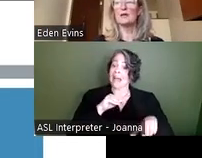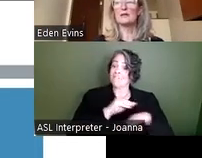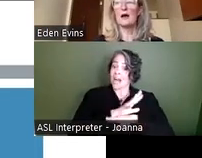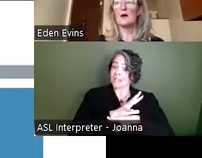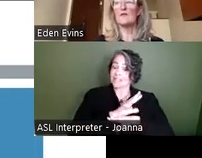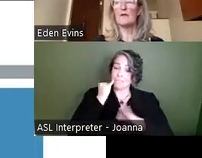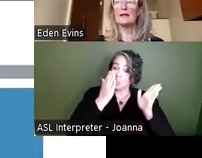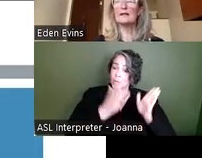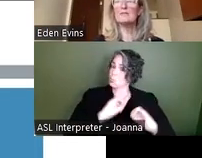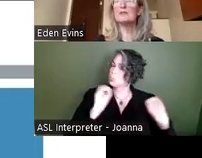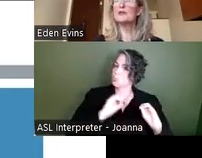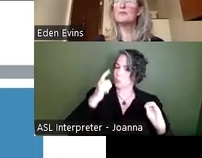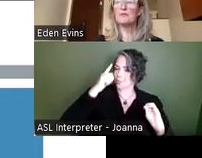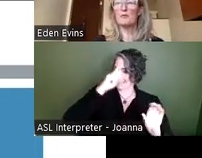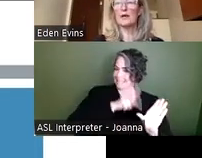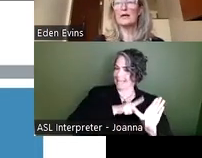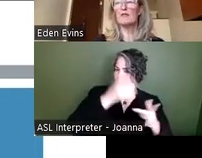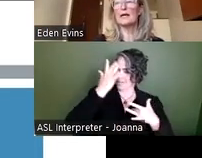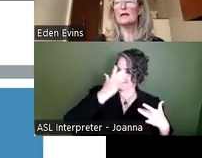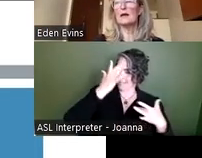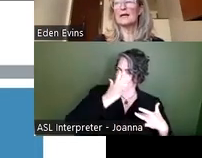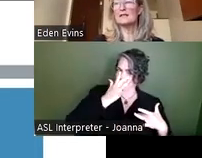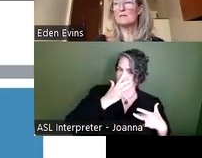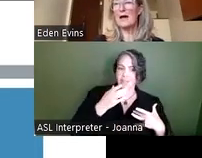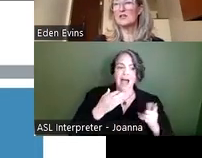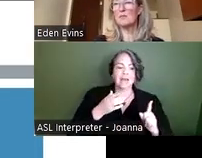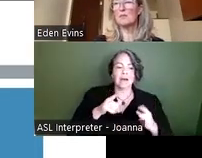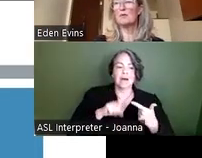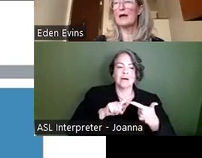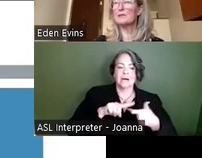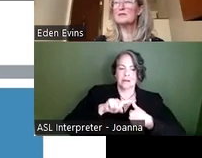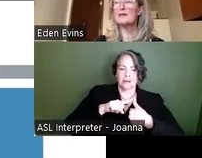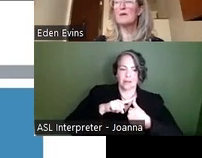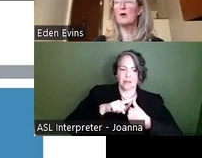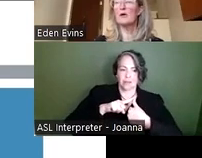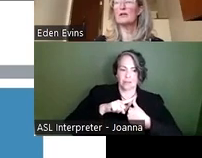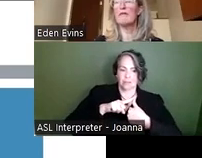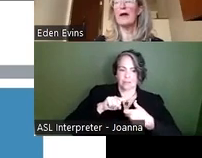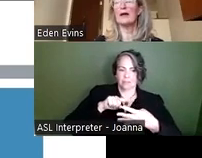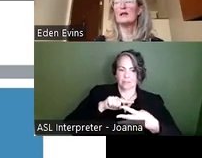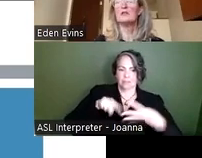with varenicline in blue, bupropion in green, nicotine patch in purple, and placebo in gray.